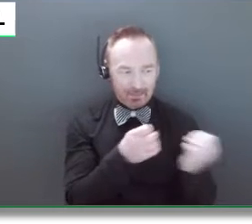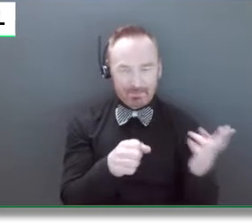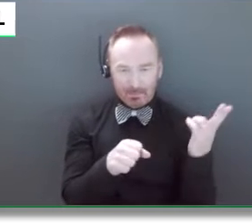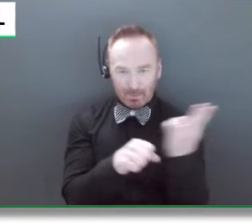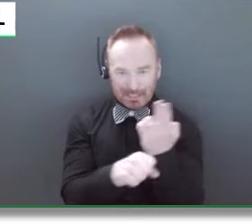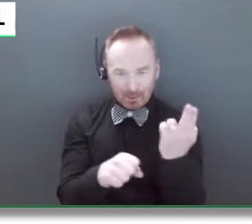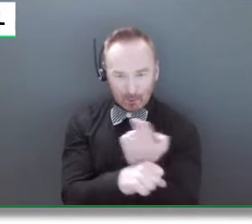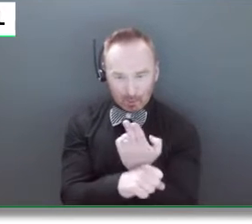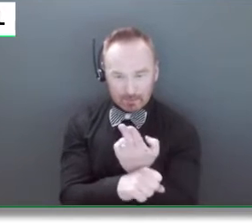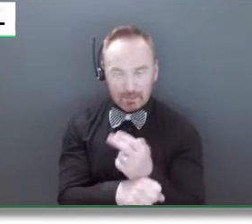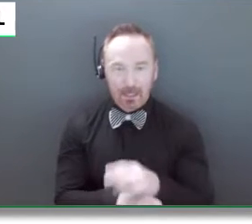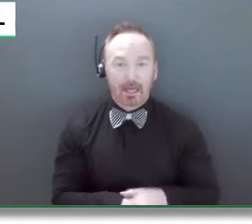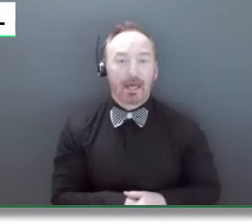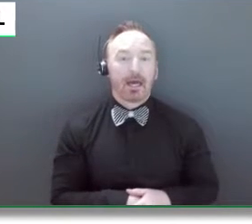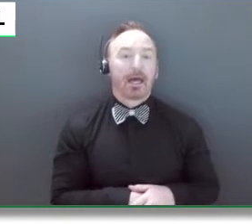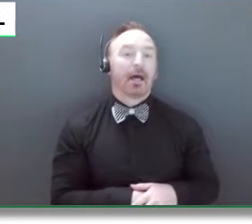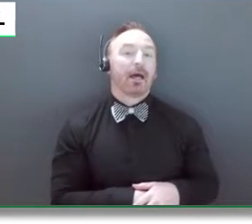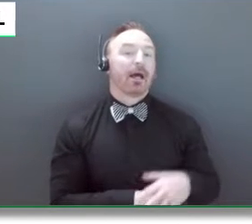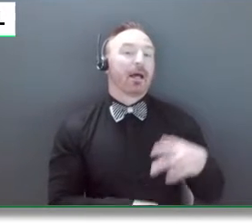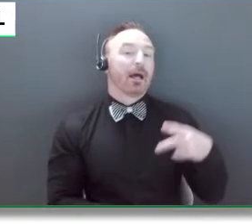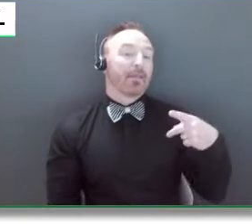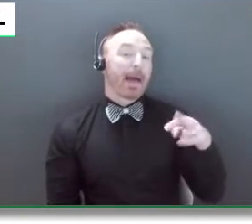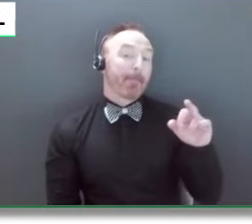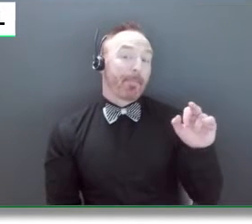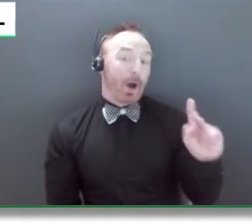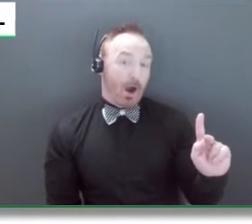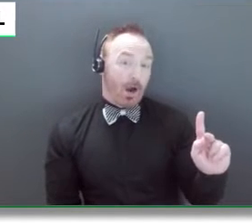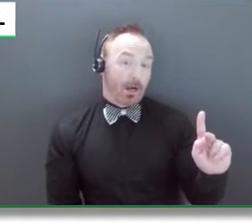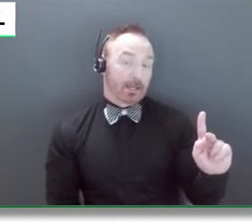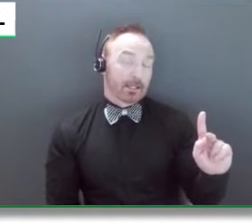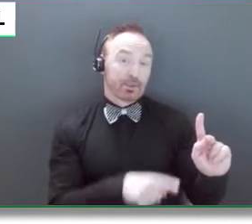to look at doing is around the policies around the equipment usage